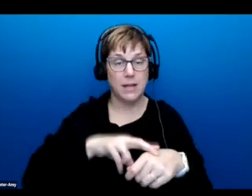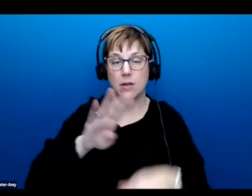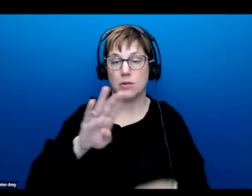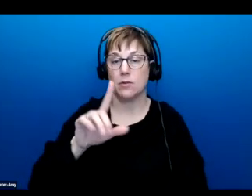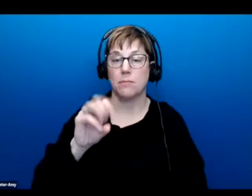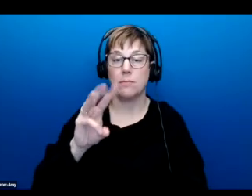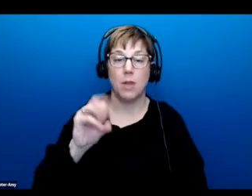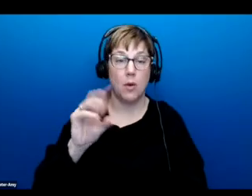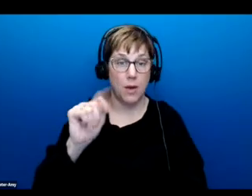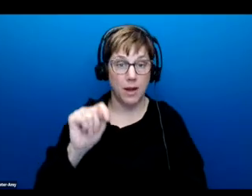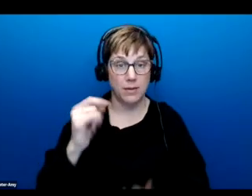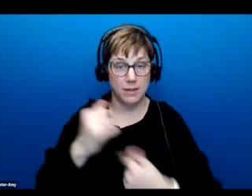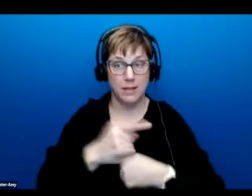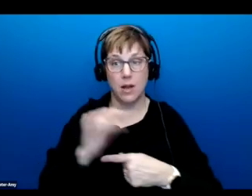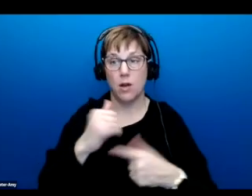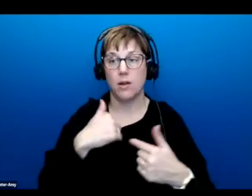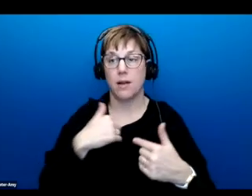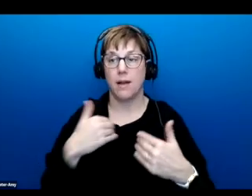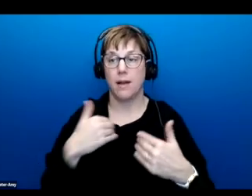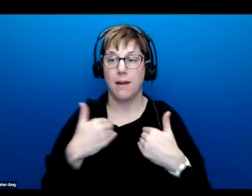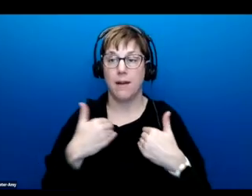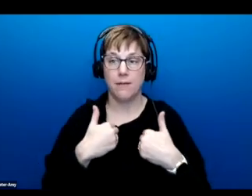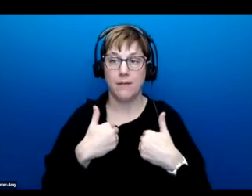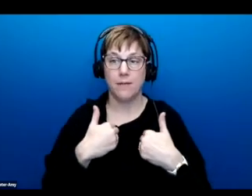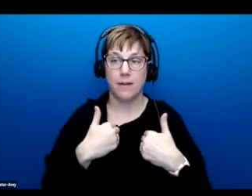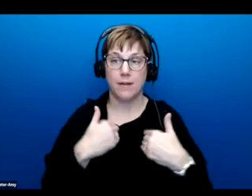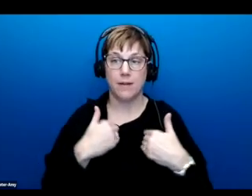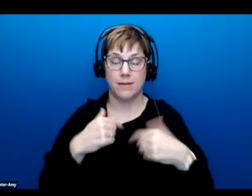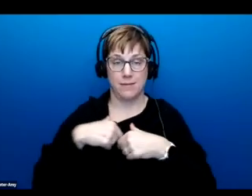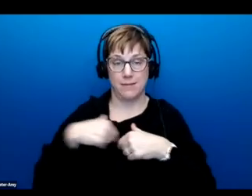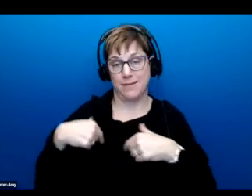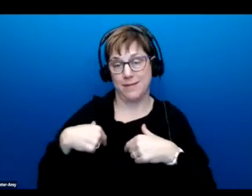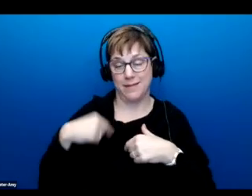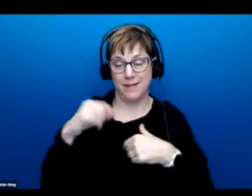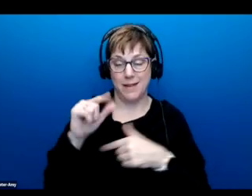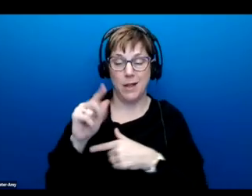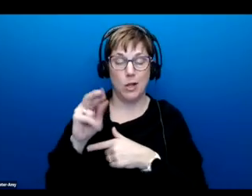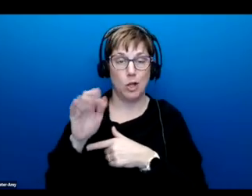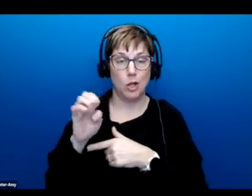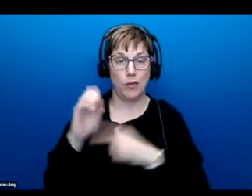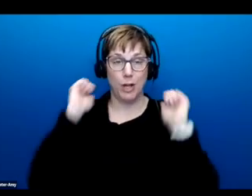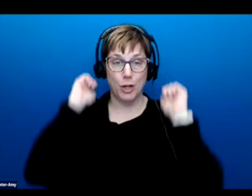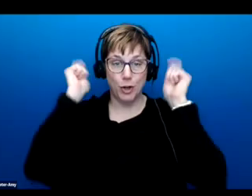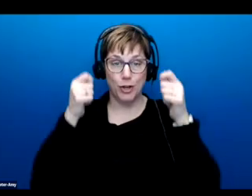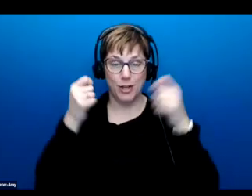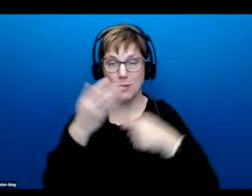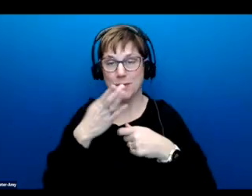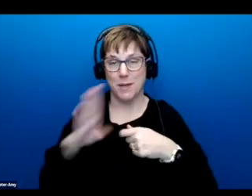I also have a Brandeis Lurie Hoodie on today that's in a blue collar as well.